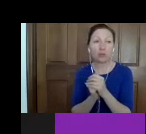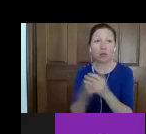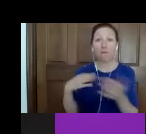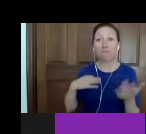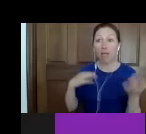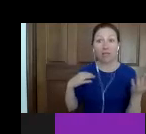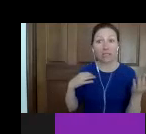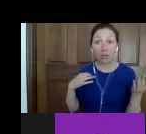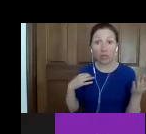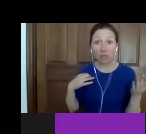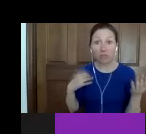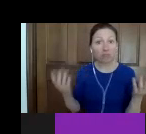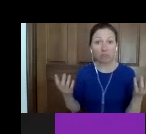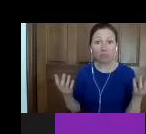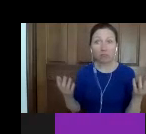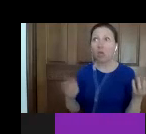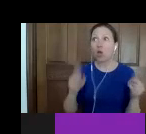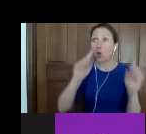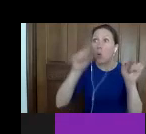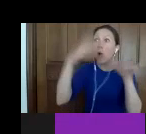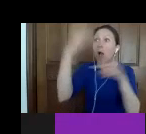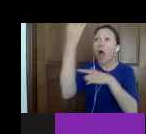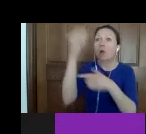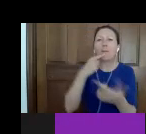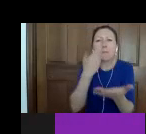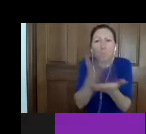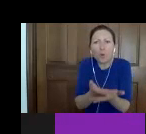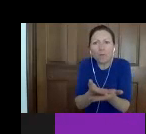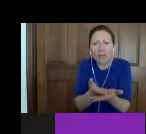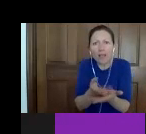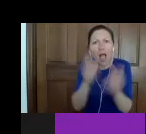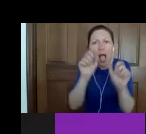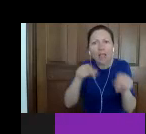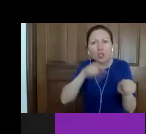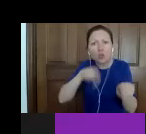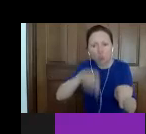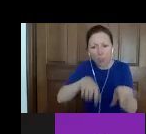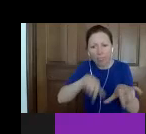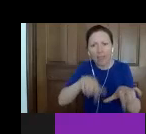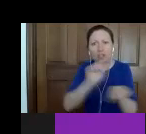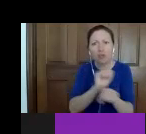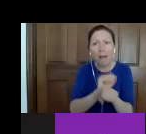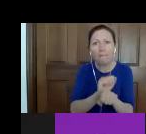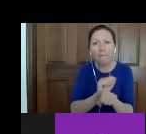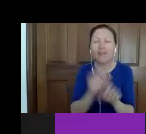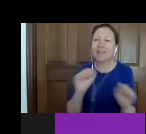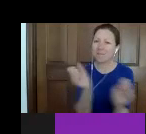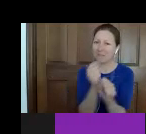Going outs there and proving ability to do your job can make it easier to get those referrals